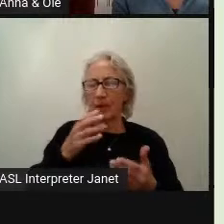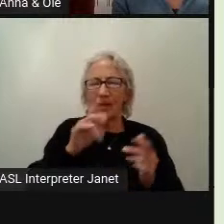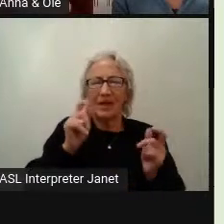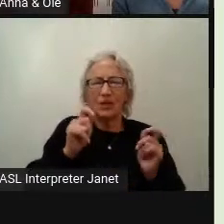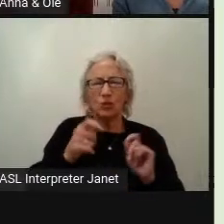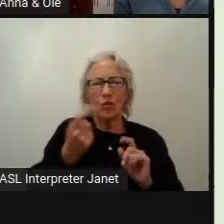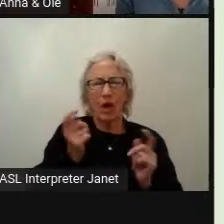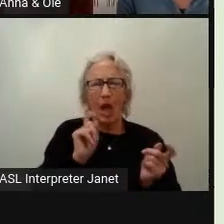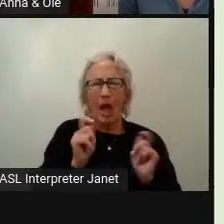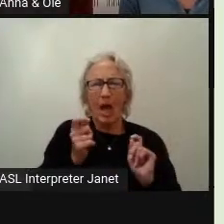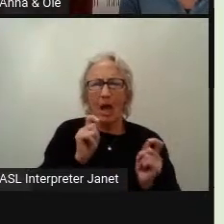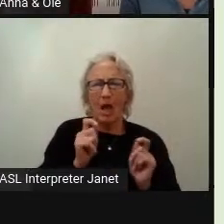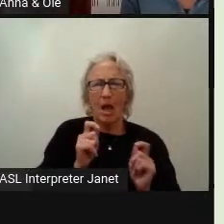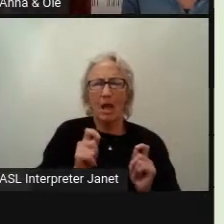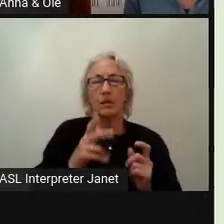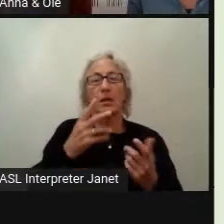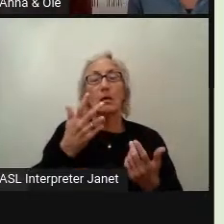So that is an editorial thing that